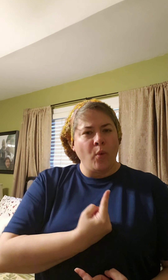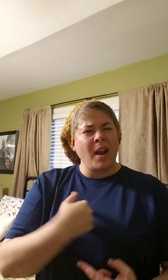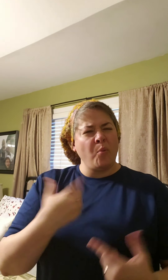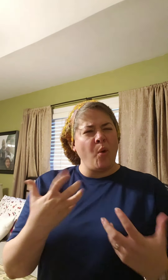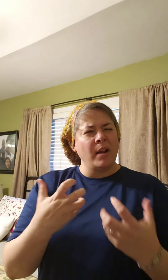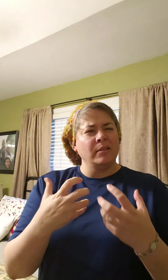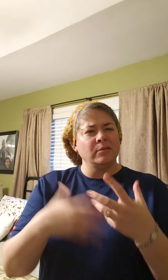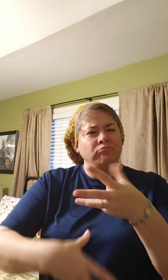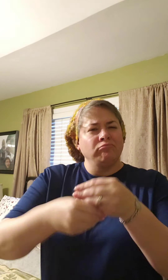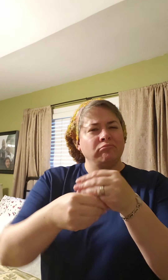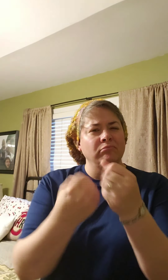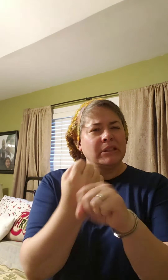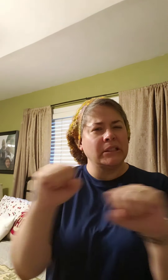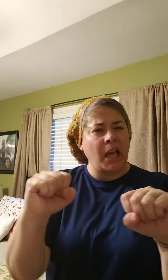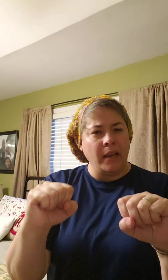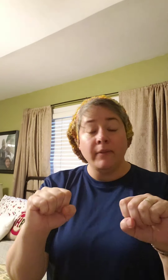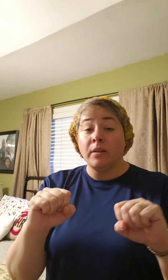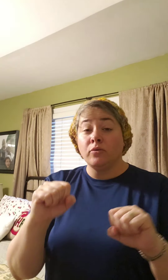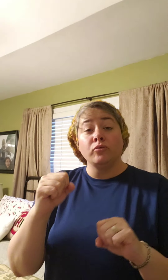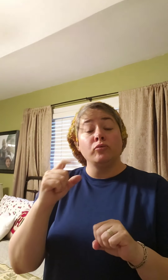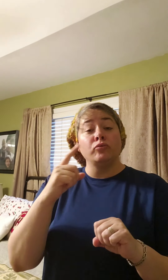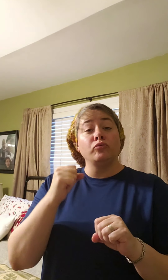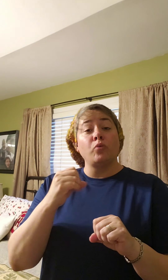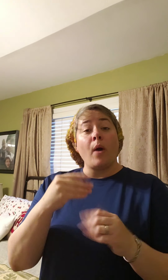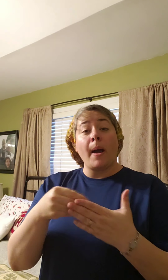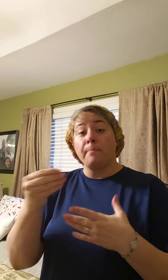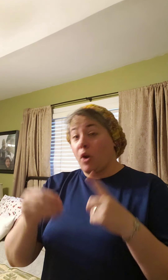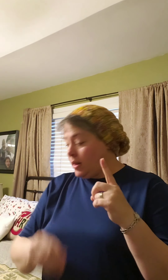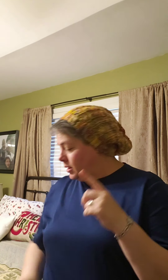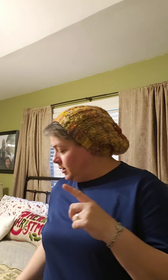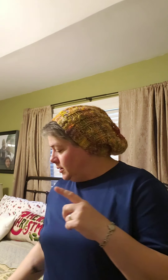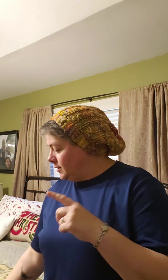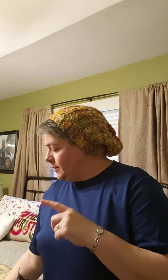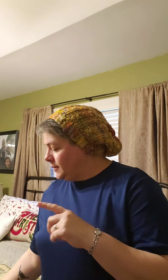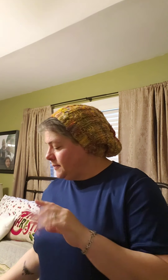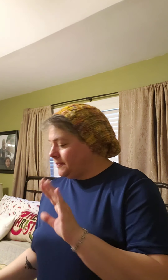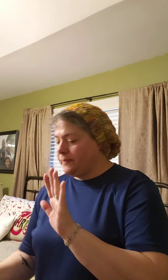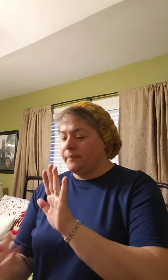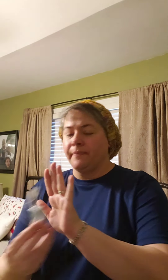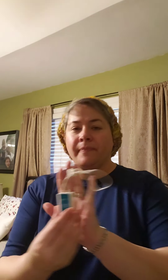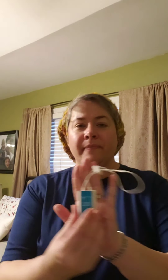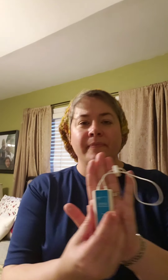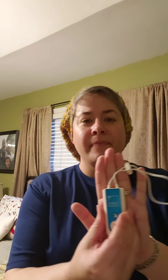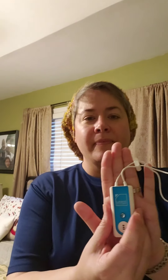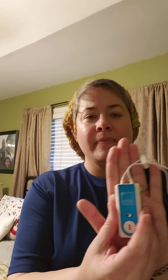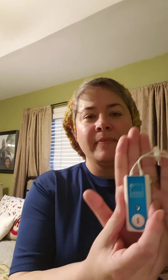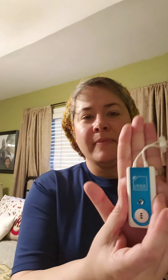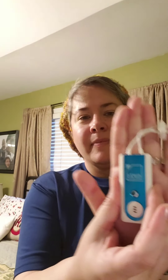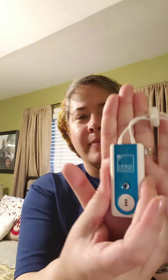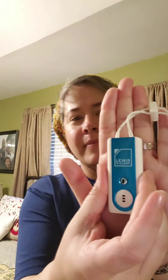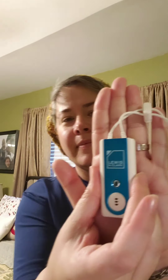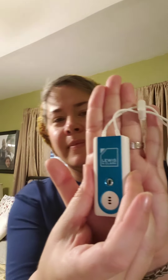I wanted to add a little more safety so, I bought this.